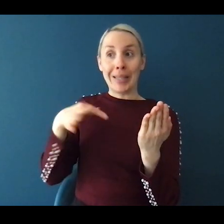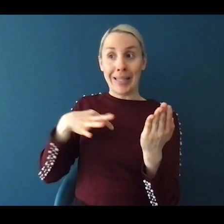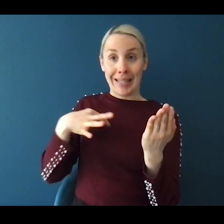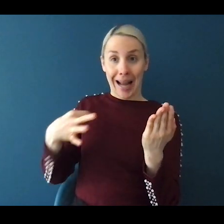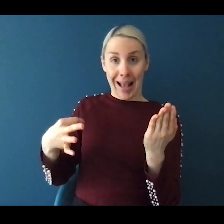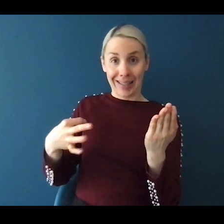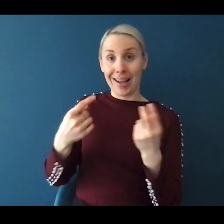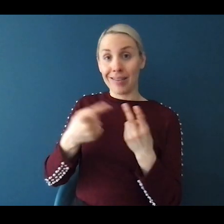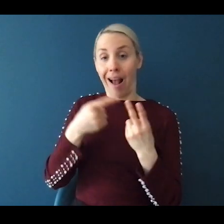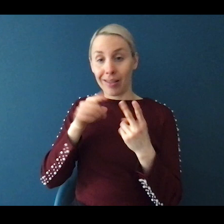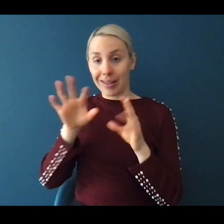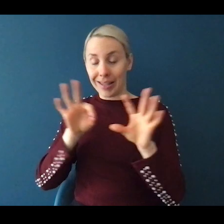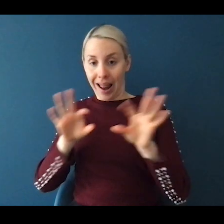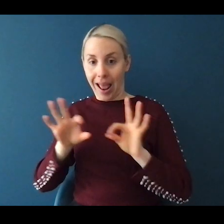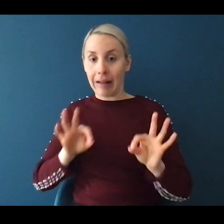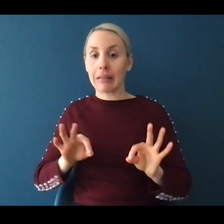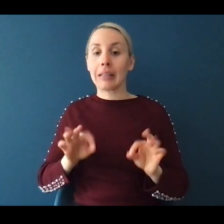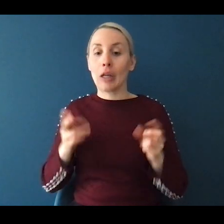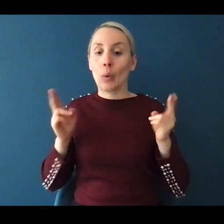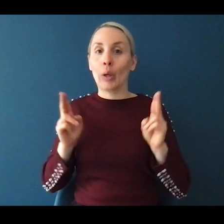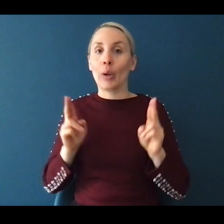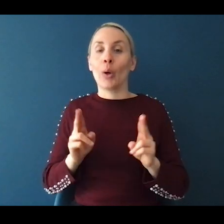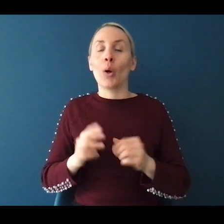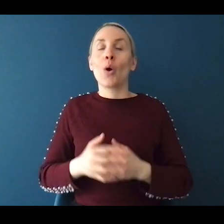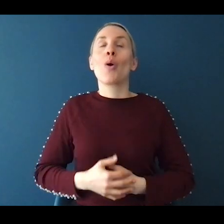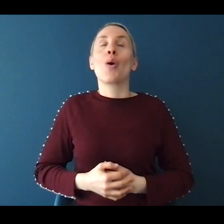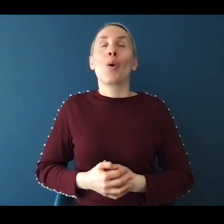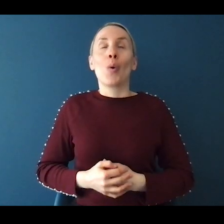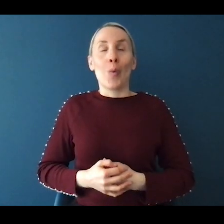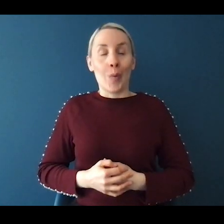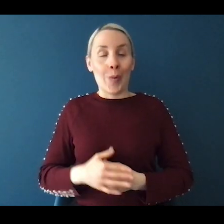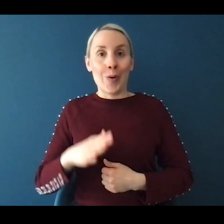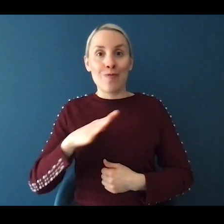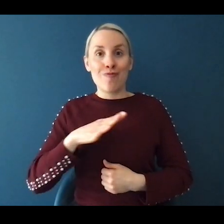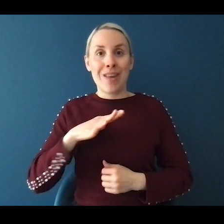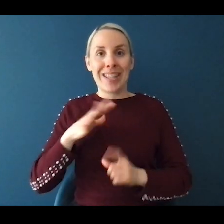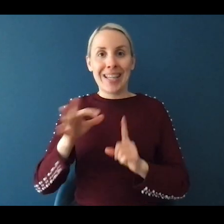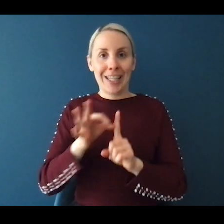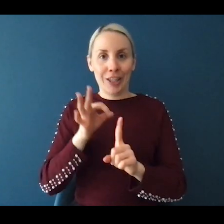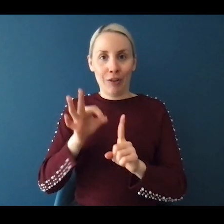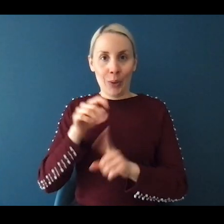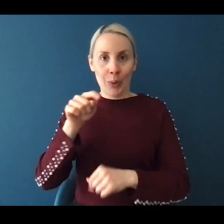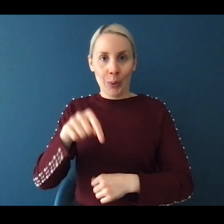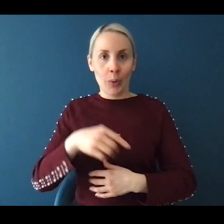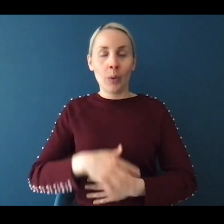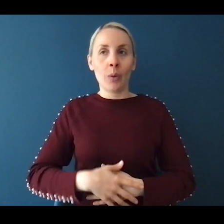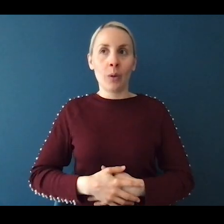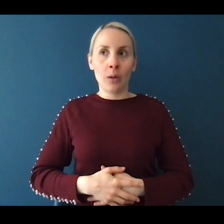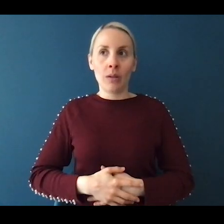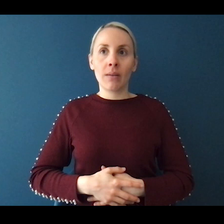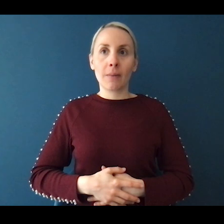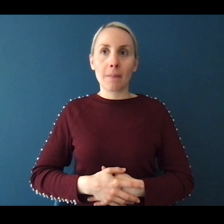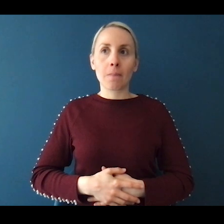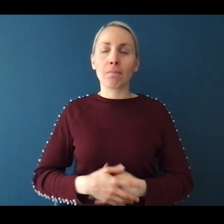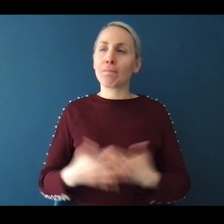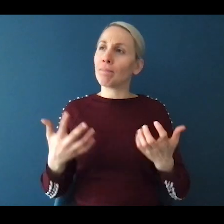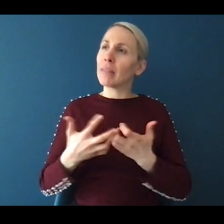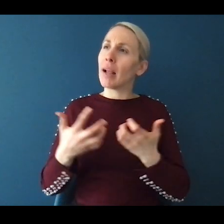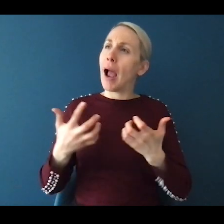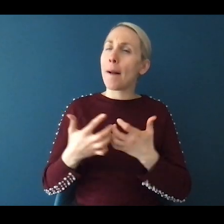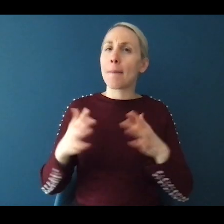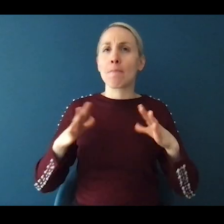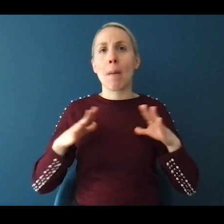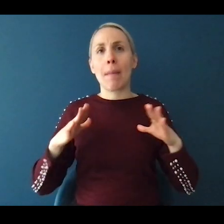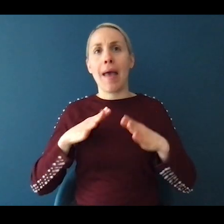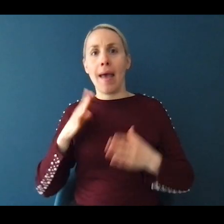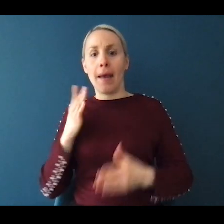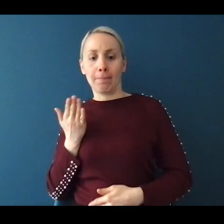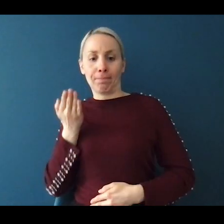for that process so thinking really of about how I was going to prepare to go into that